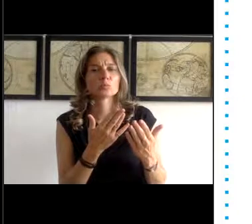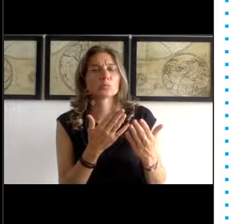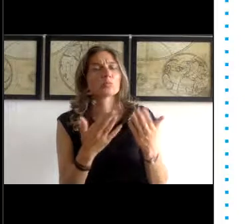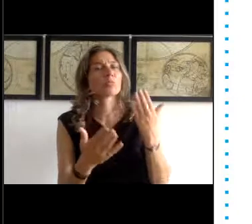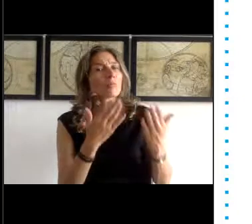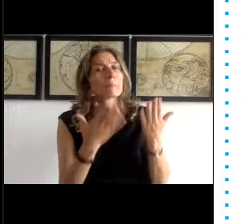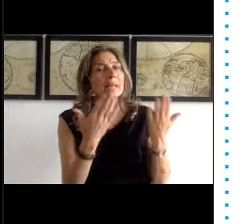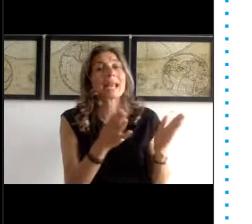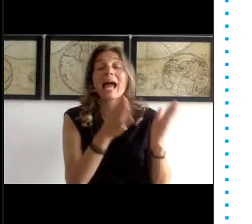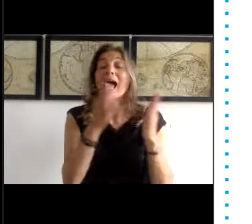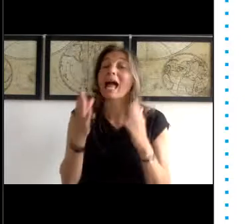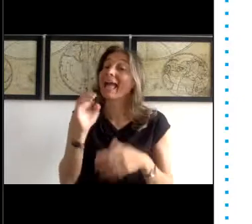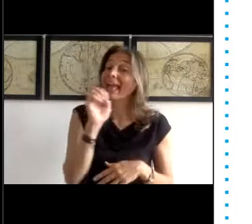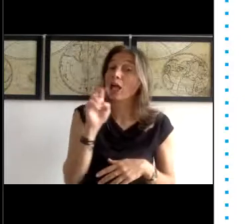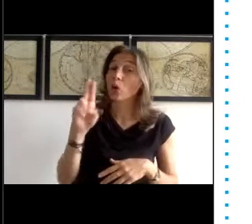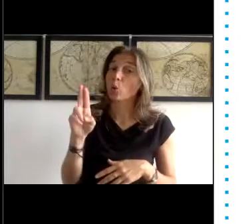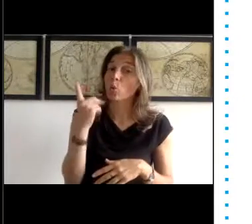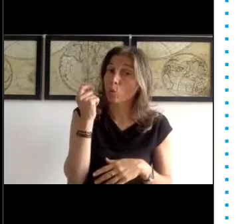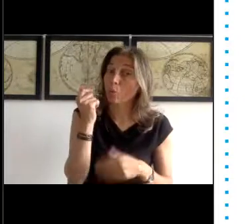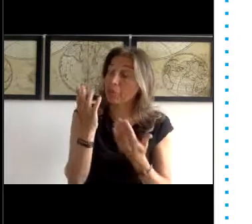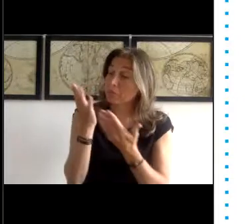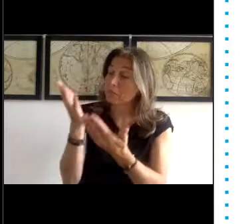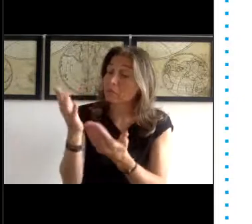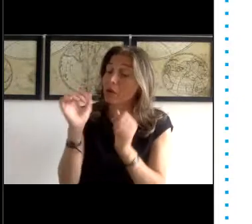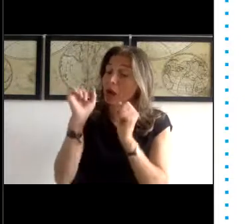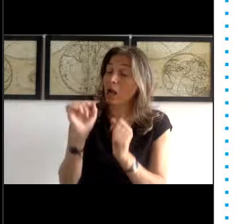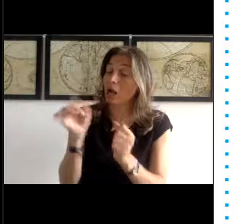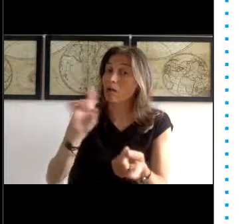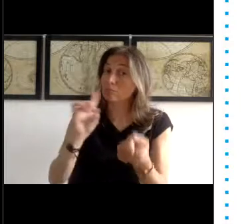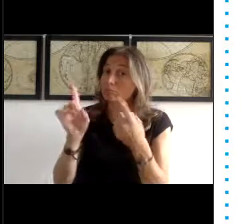You'll find the information you need about different types of support